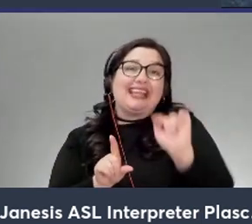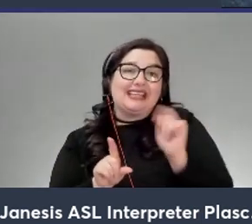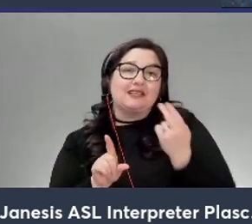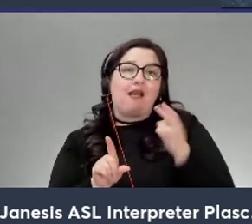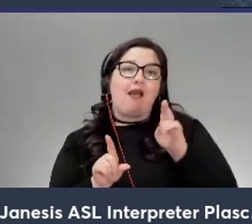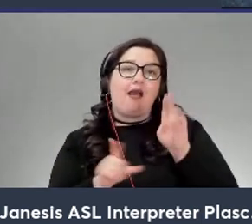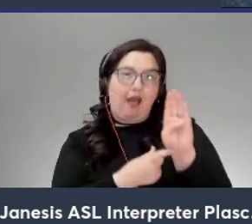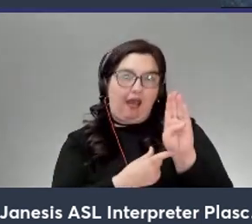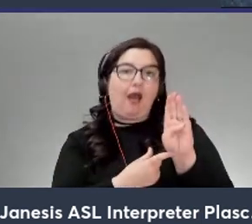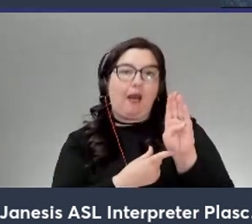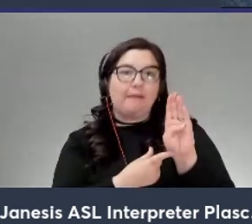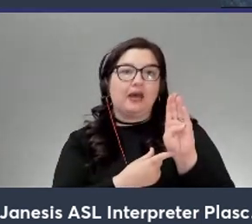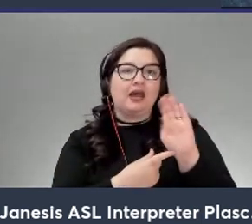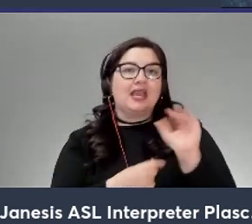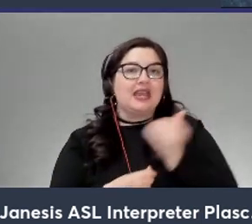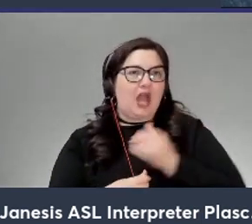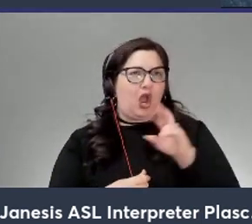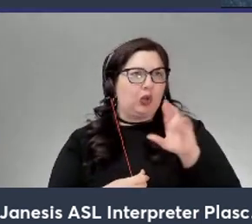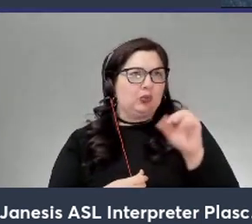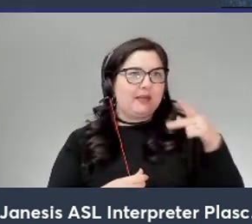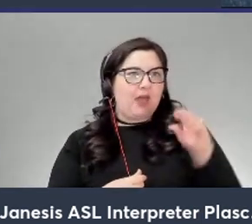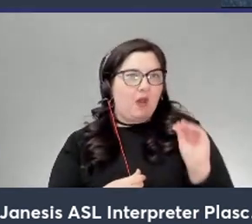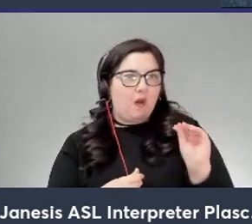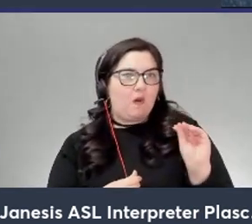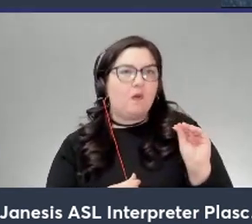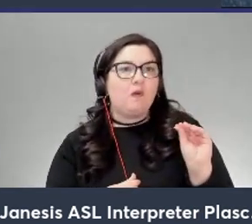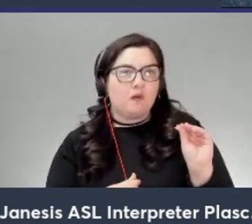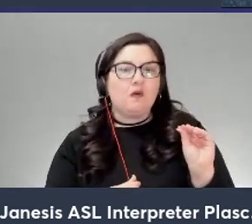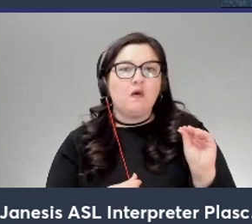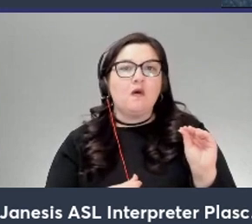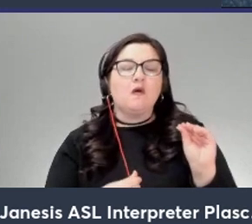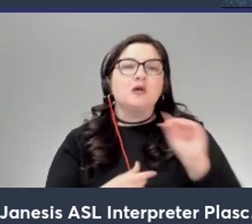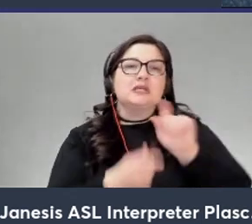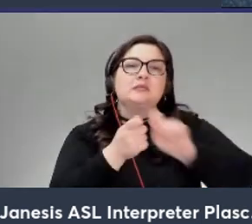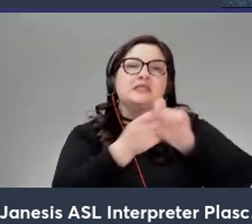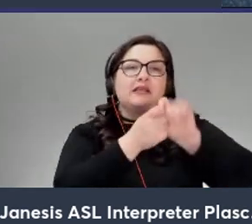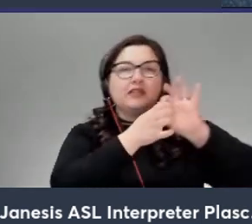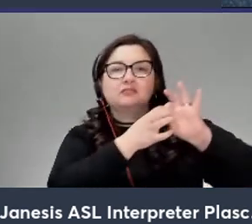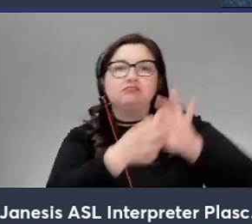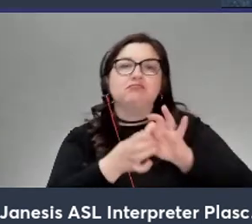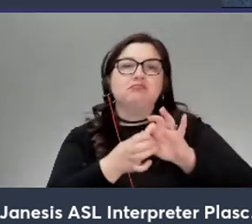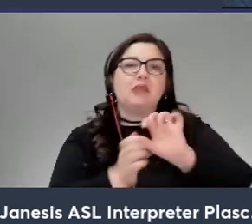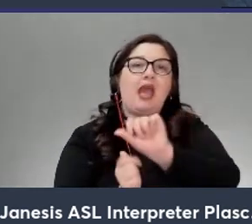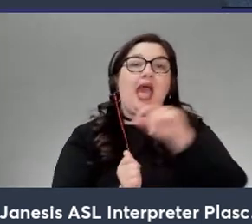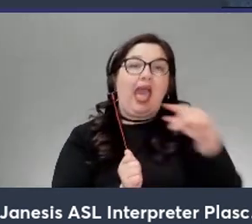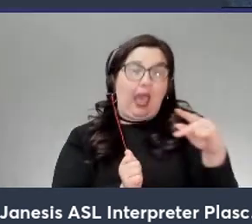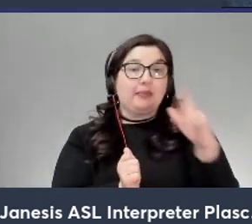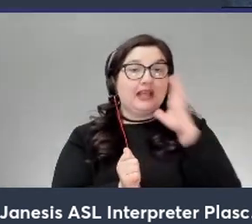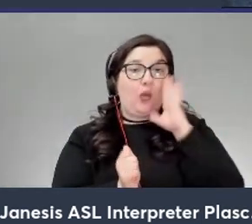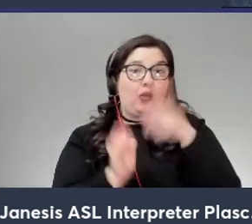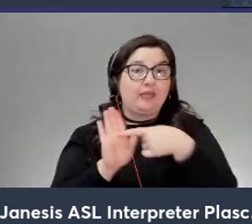in our repo, and in particular, the application that I'm gonna be showing you today